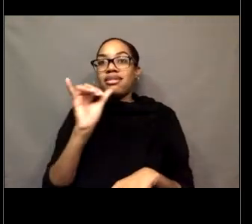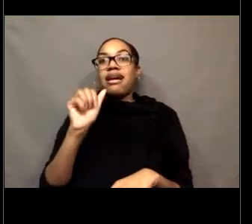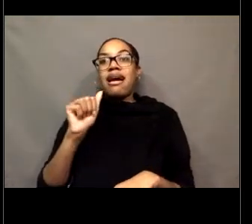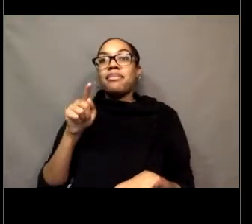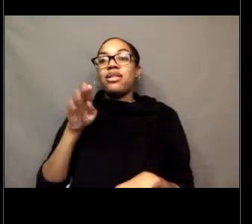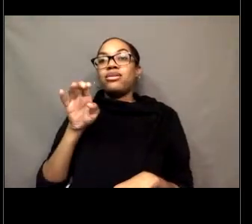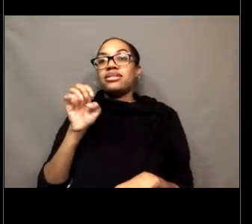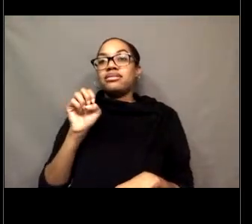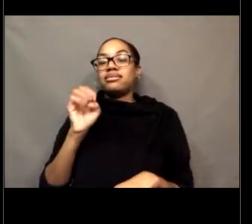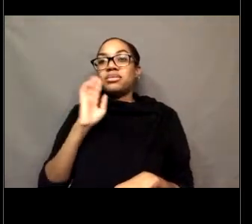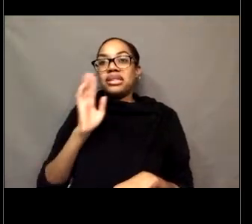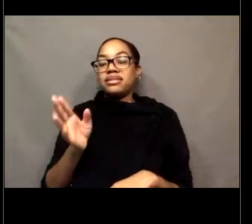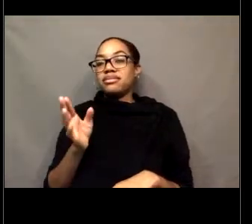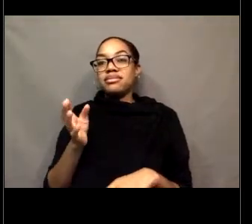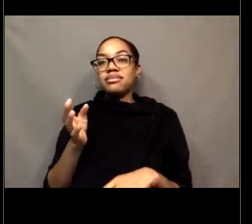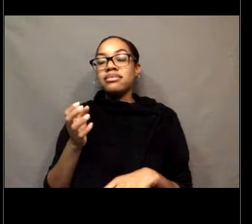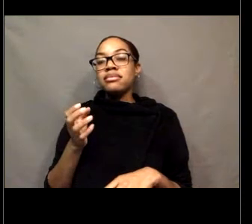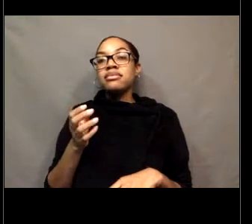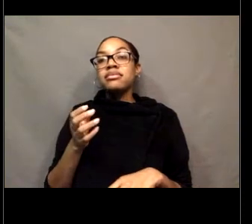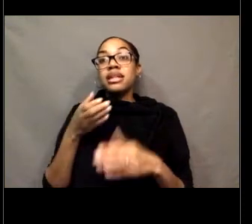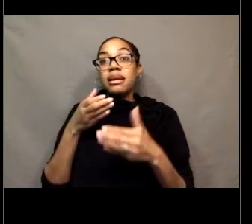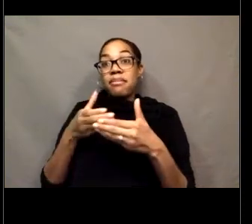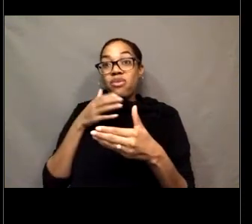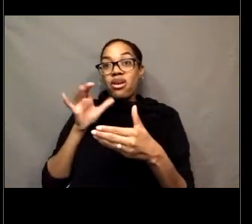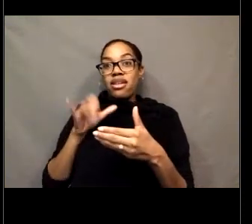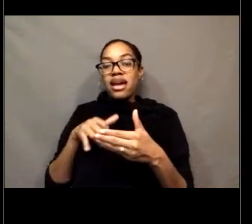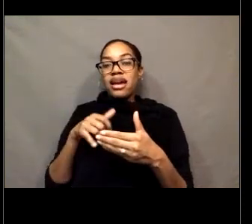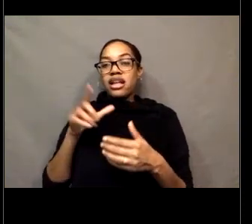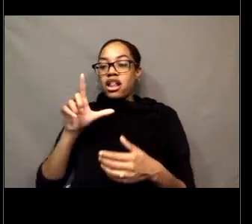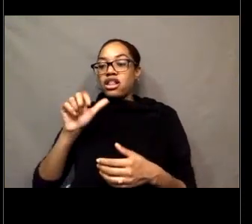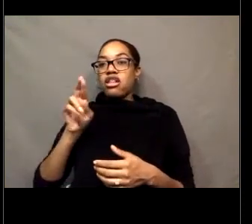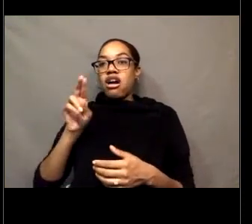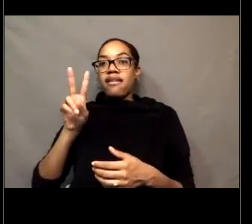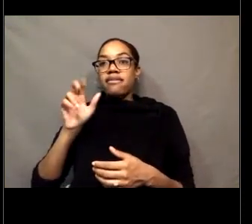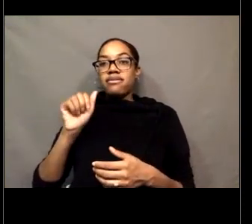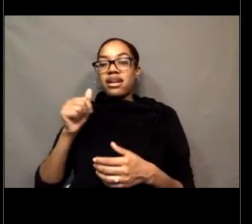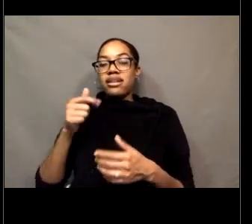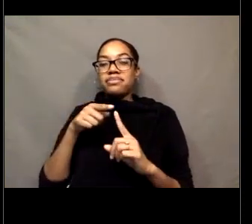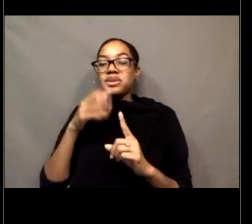Prior to that they have a larval stage that doesn't look like an abalone and they don't even have a shell.